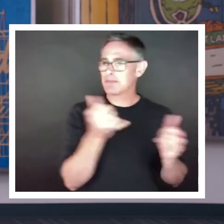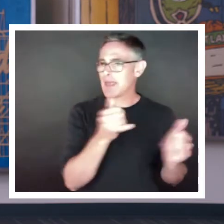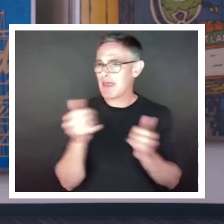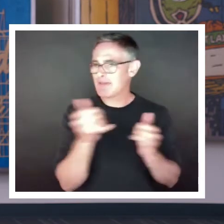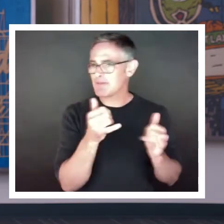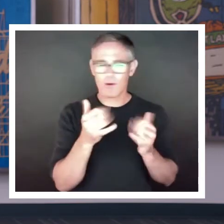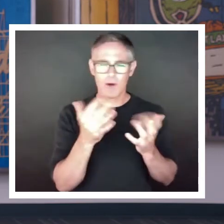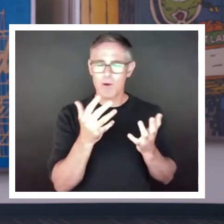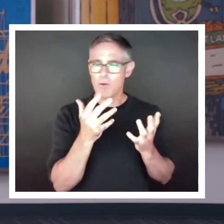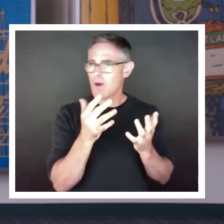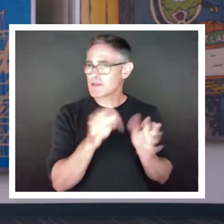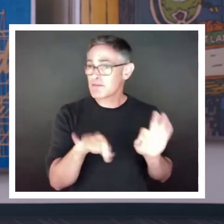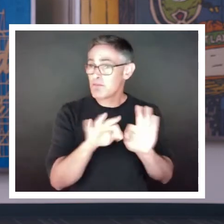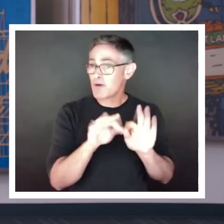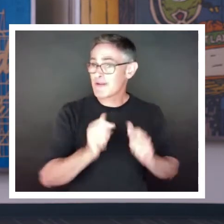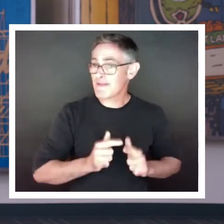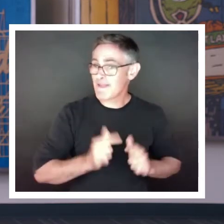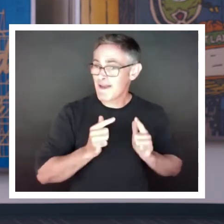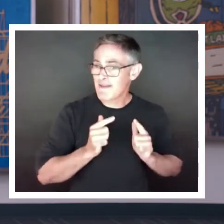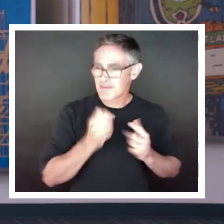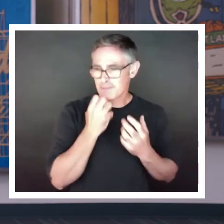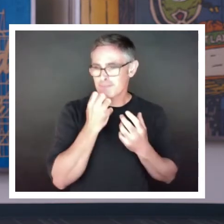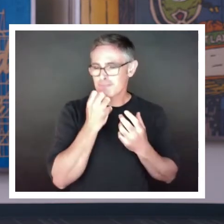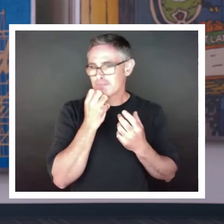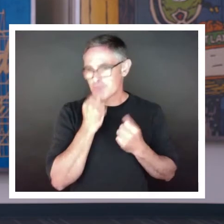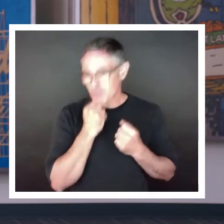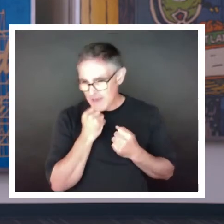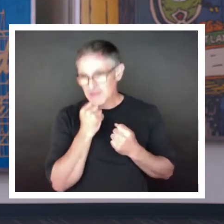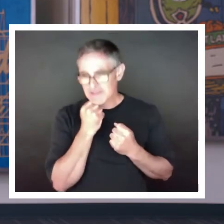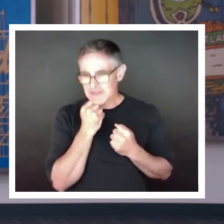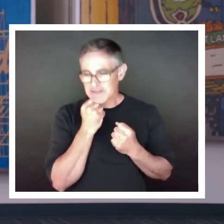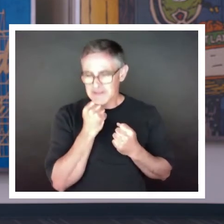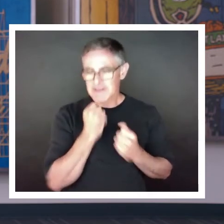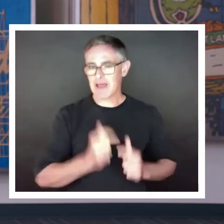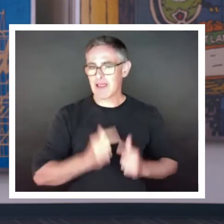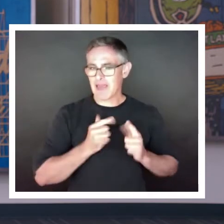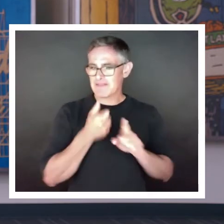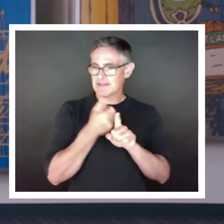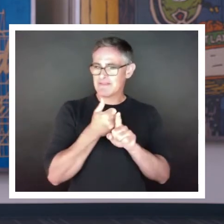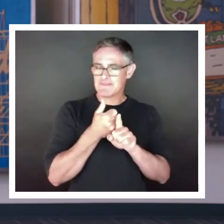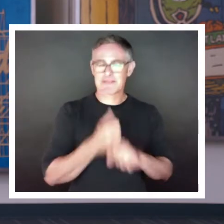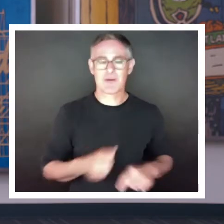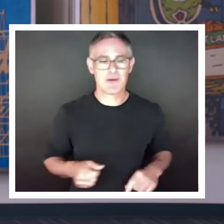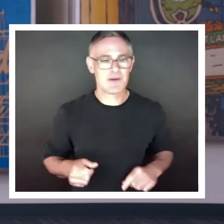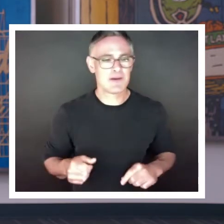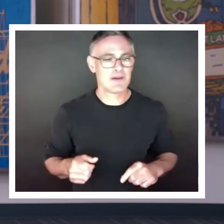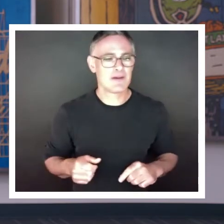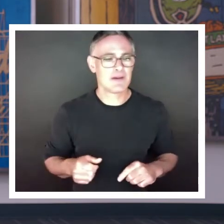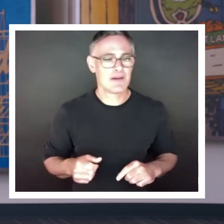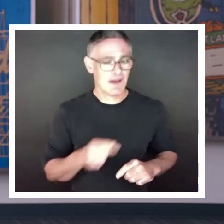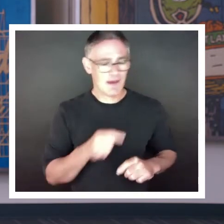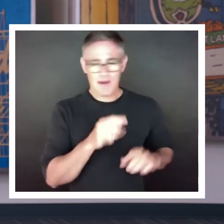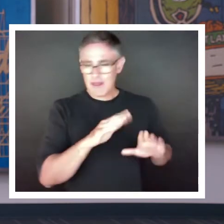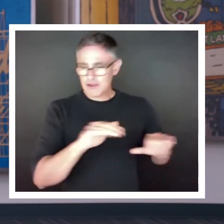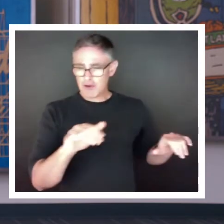the preciousness of life. They are a way to joy as long as we have not shut them down